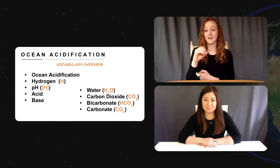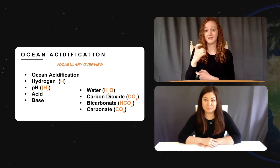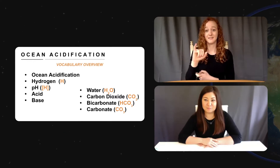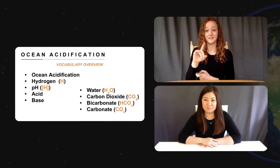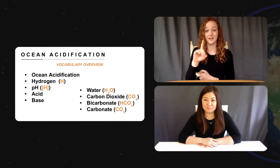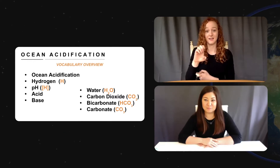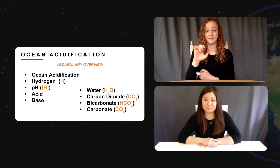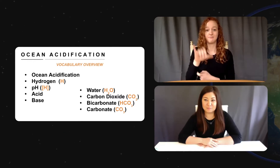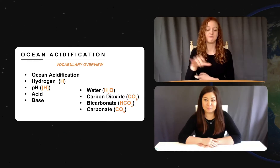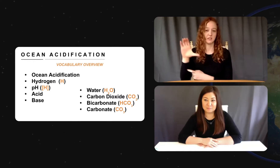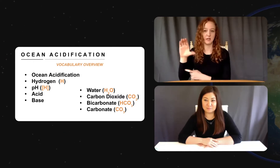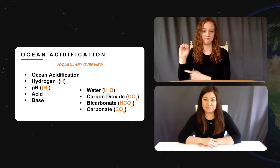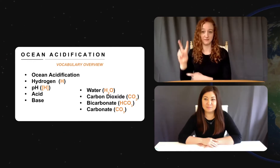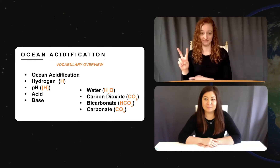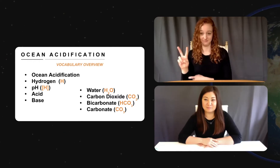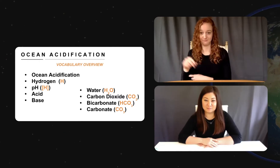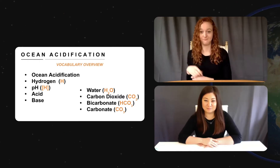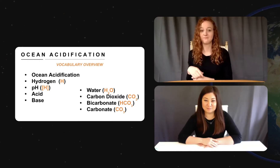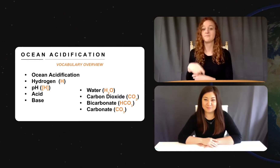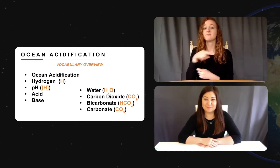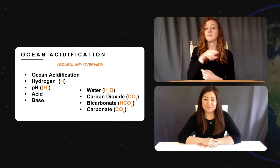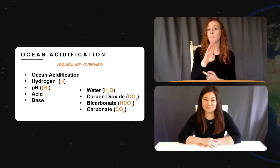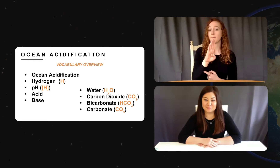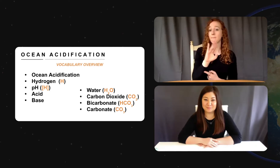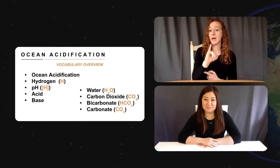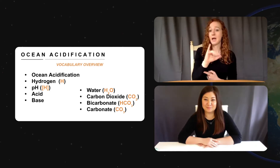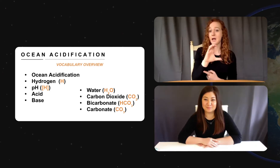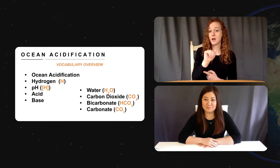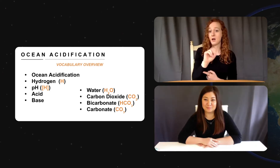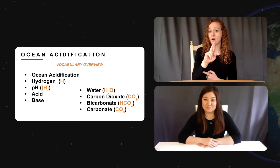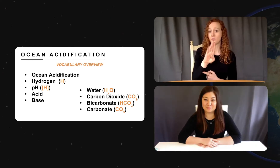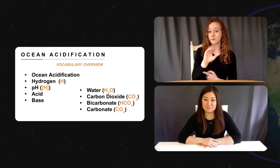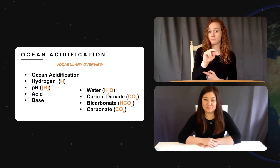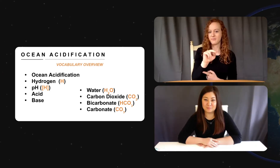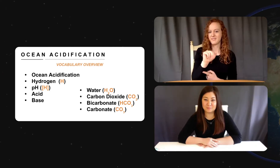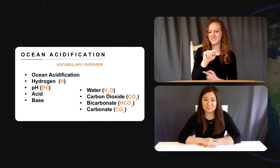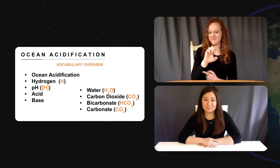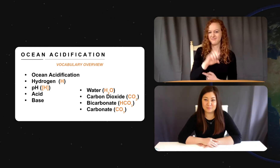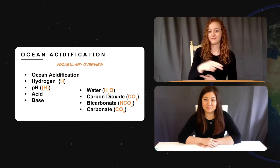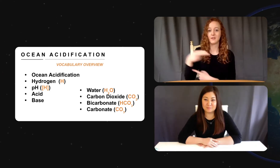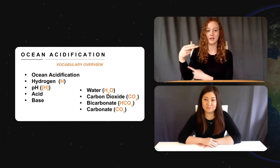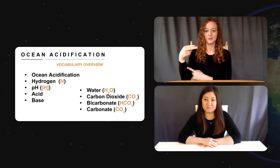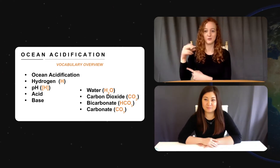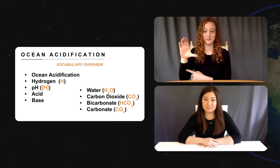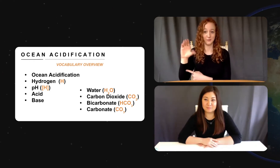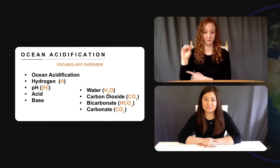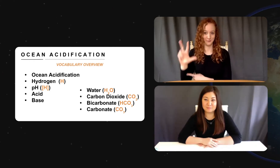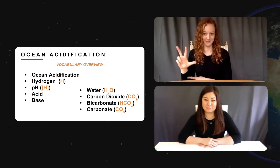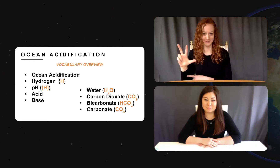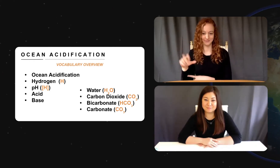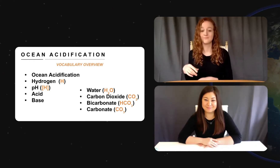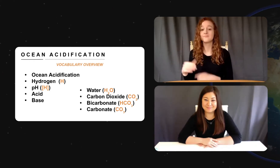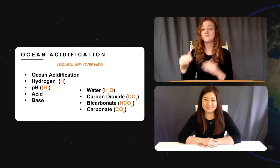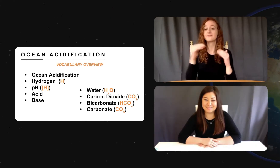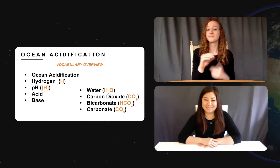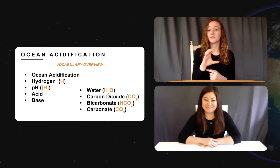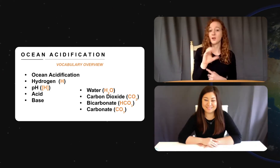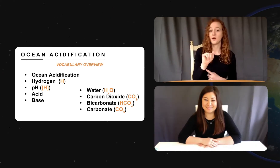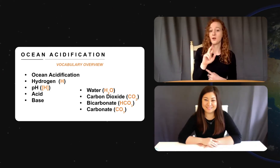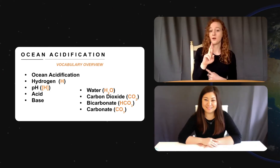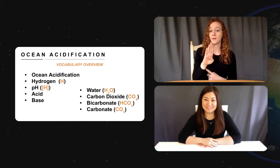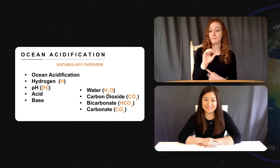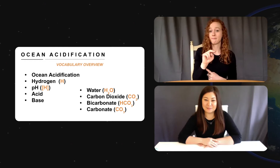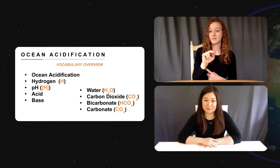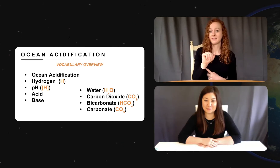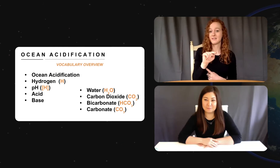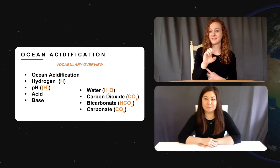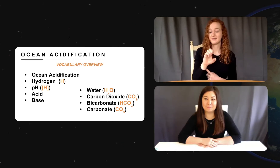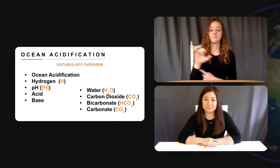Ready to begin!